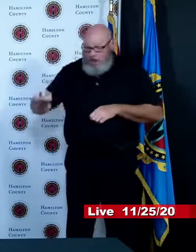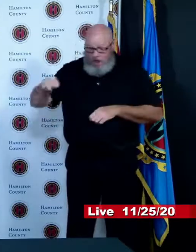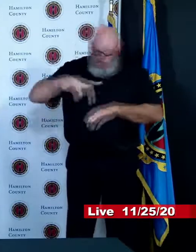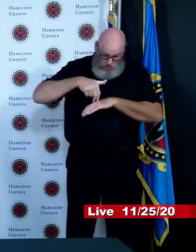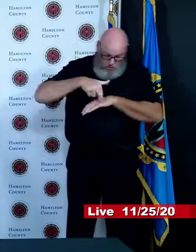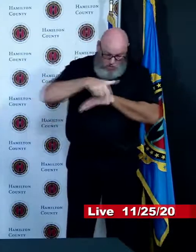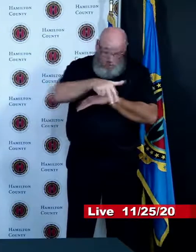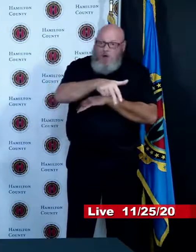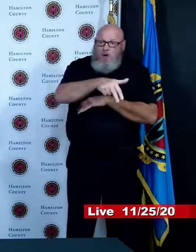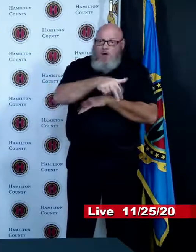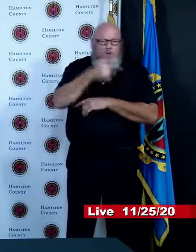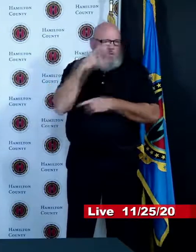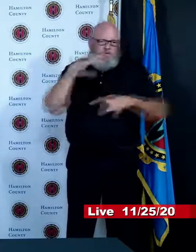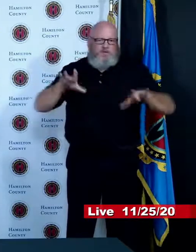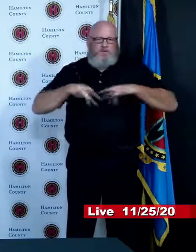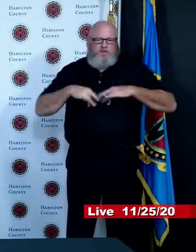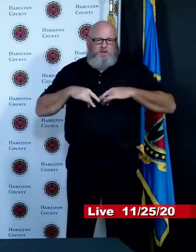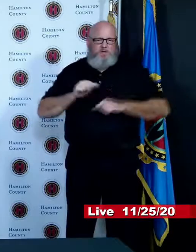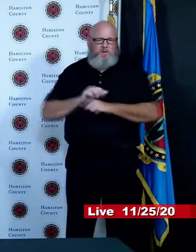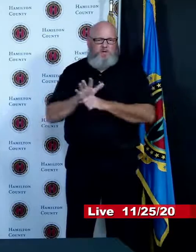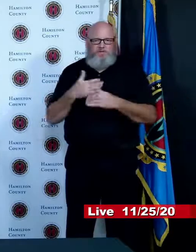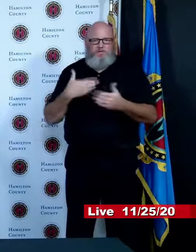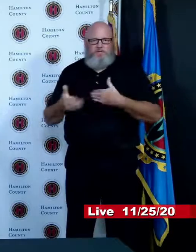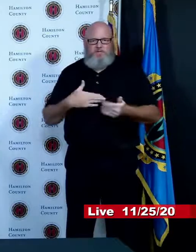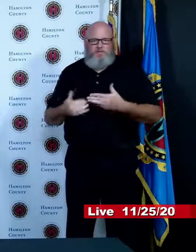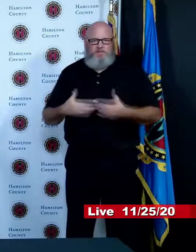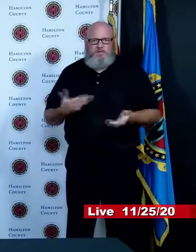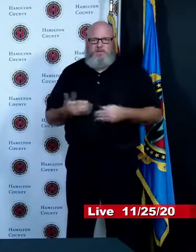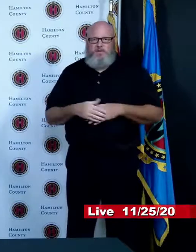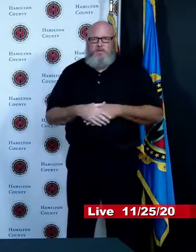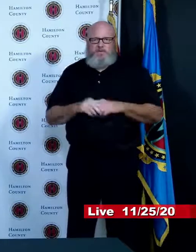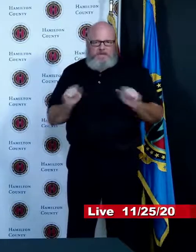strongly recommending you you postpone it if you're traveling for work I'm strongly